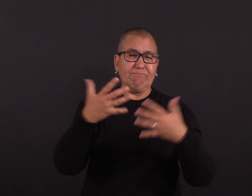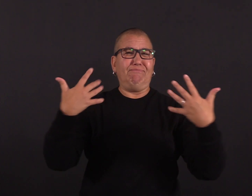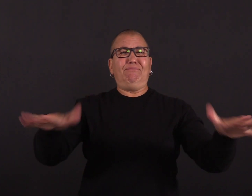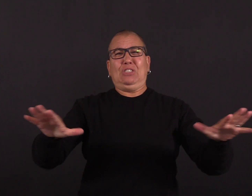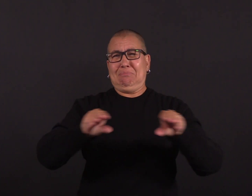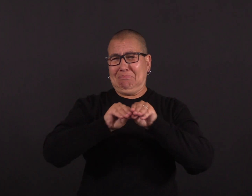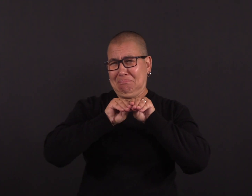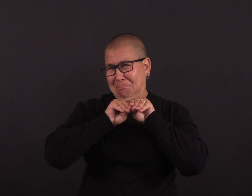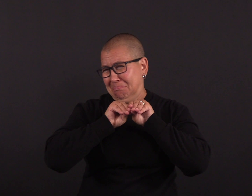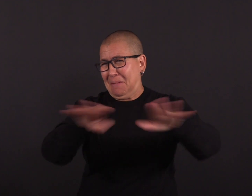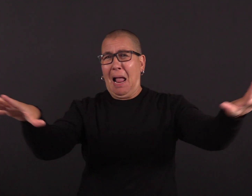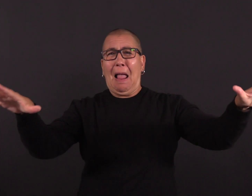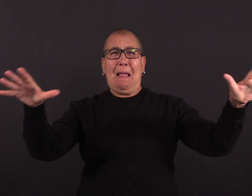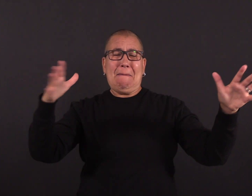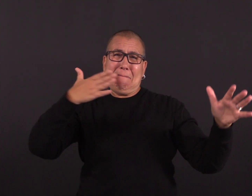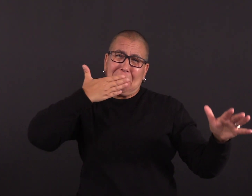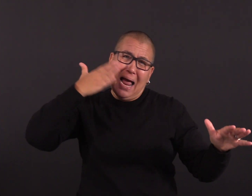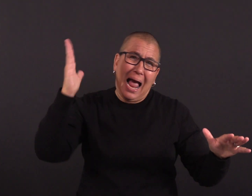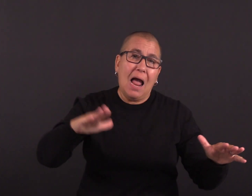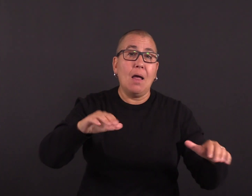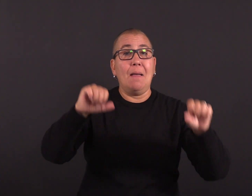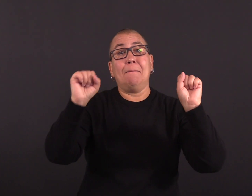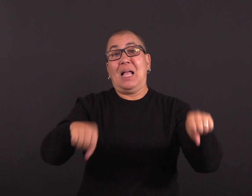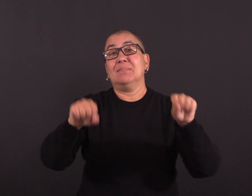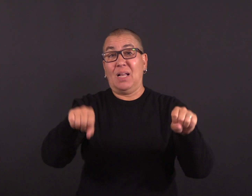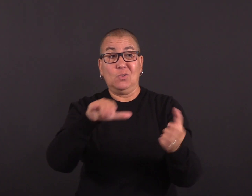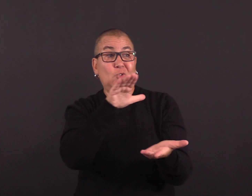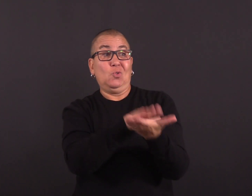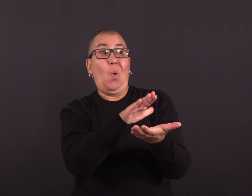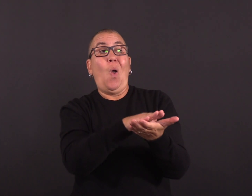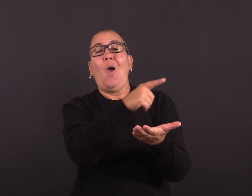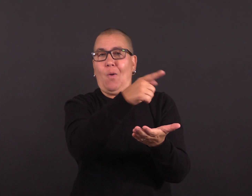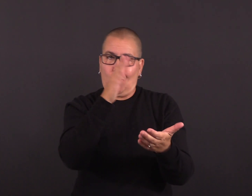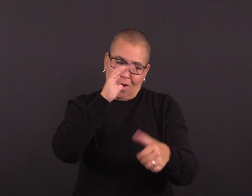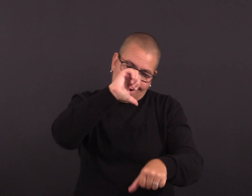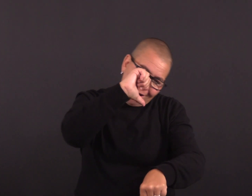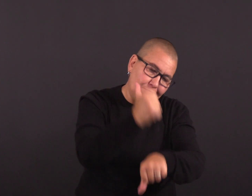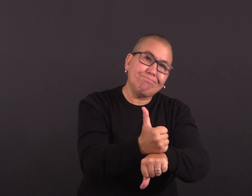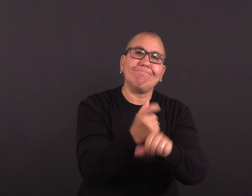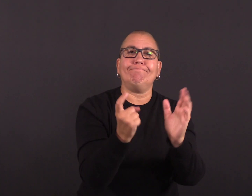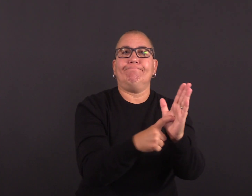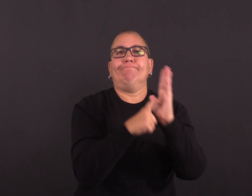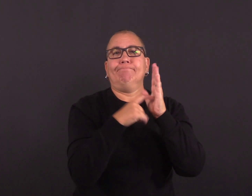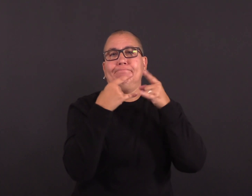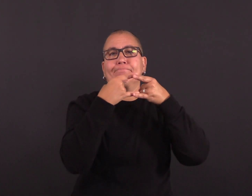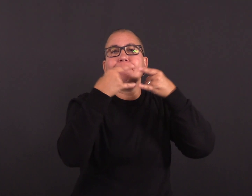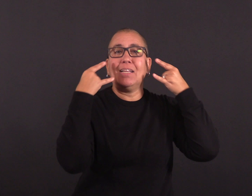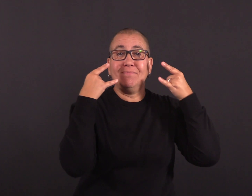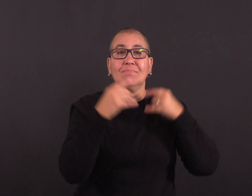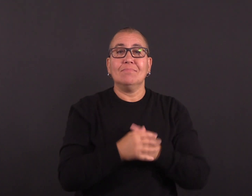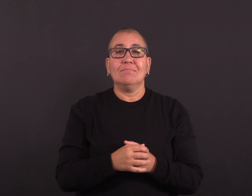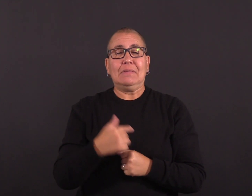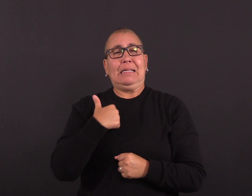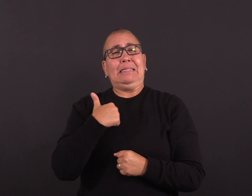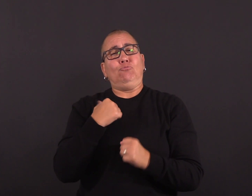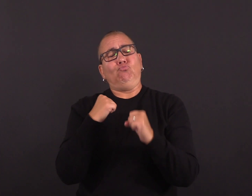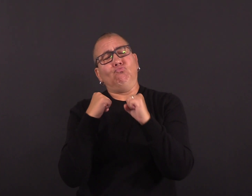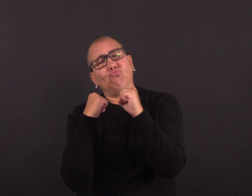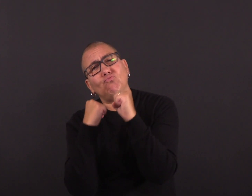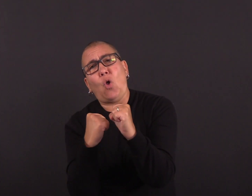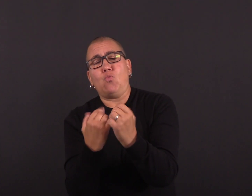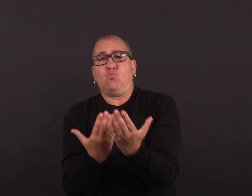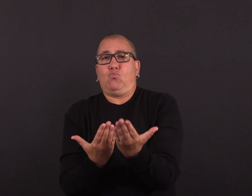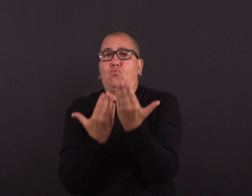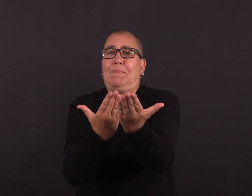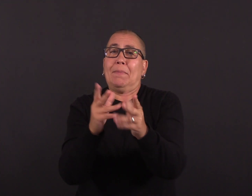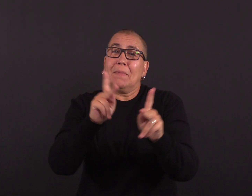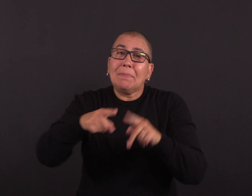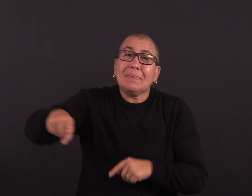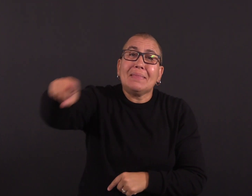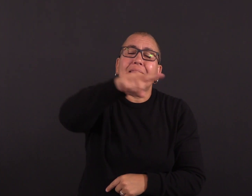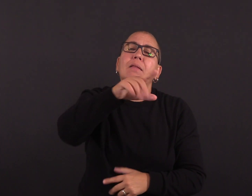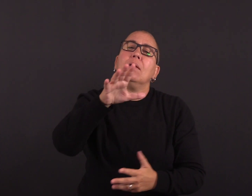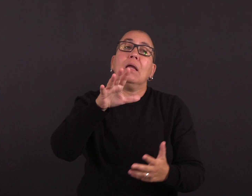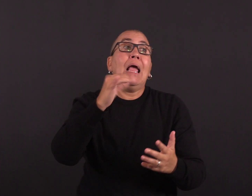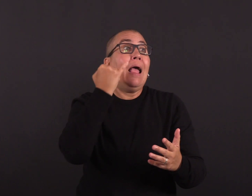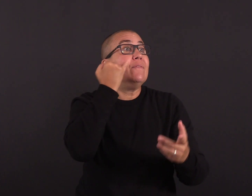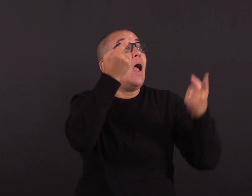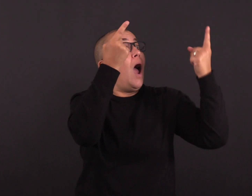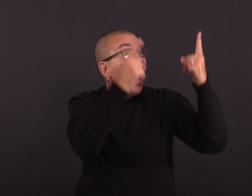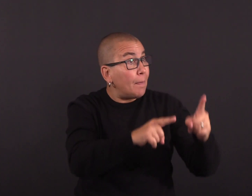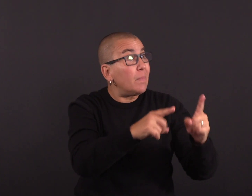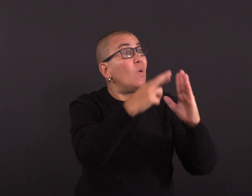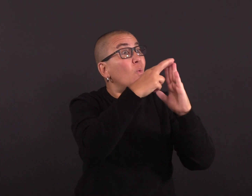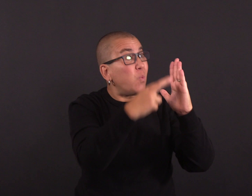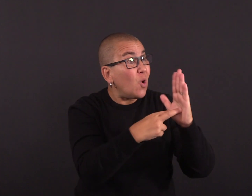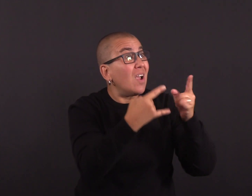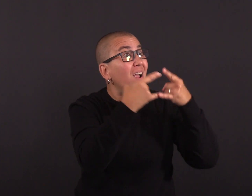need to be in school. It’s really important for their social and emotional health,” she said.